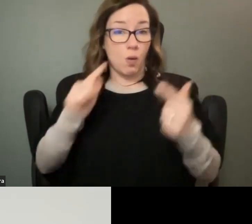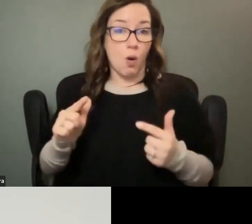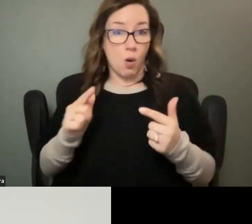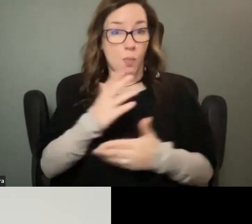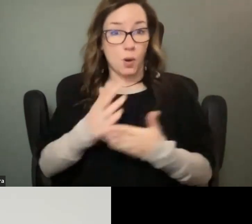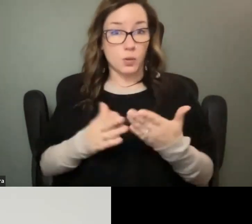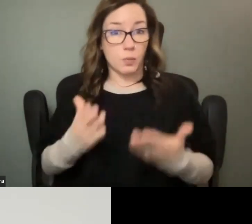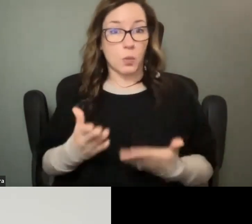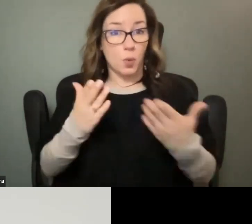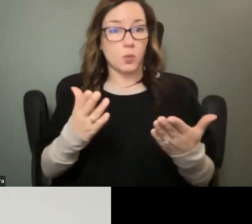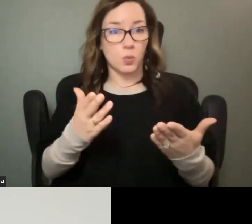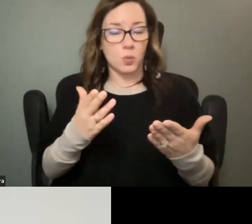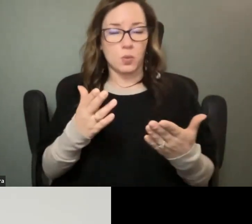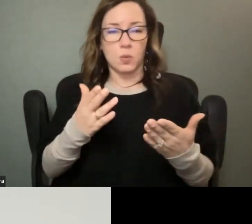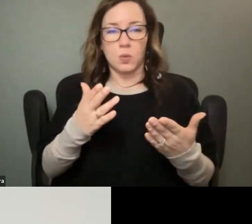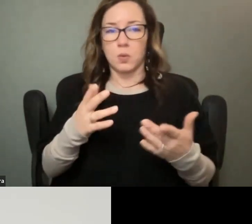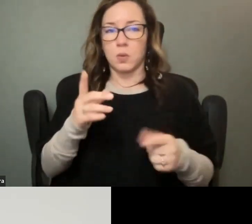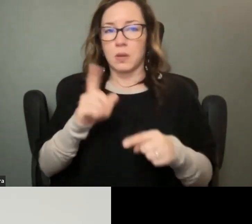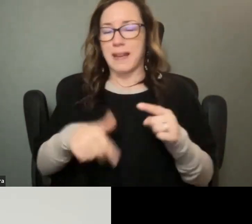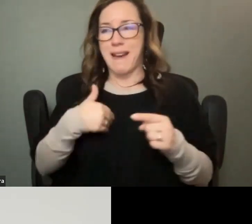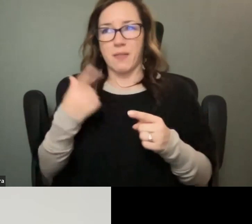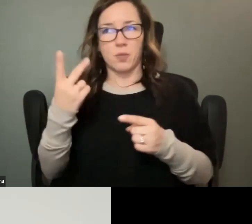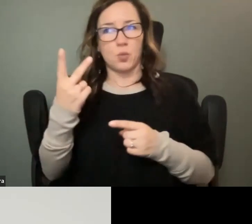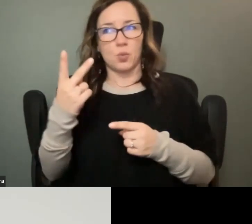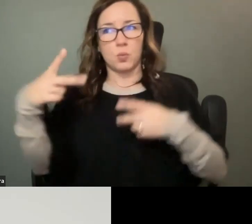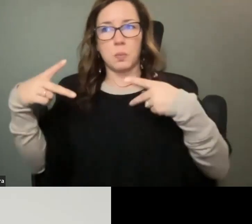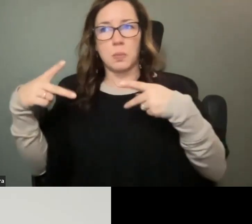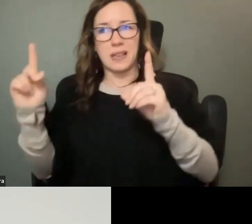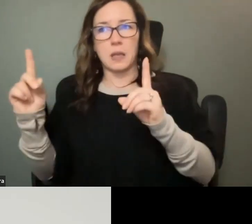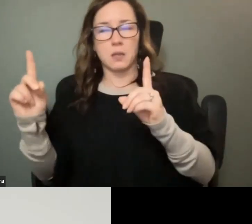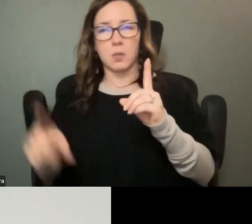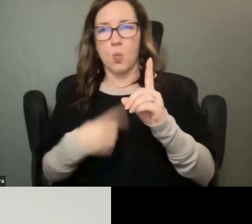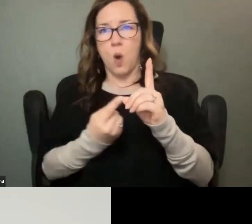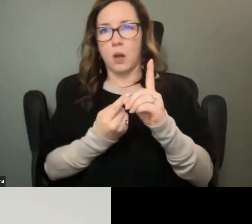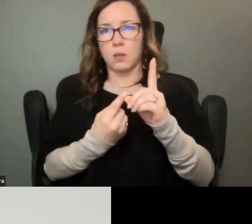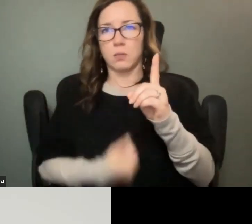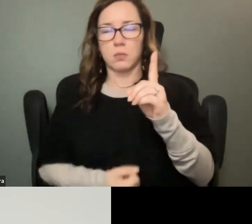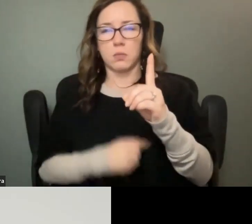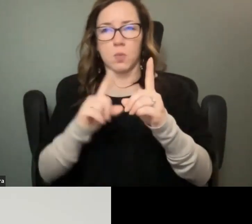so we cannot have a